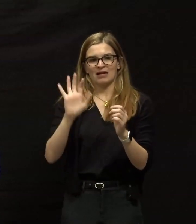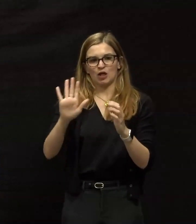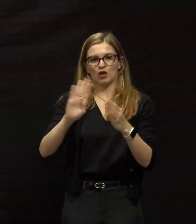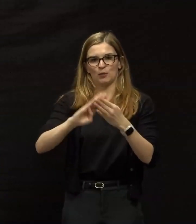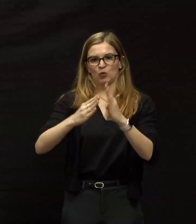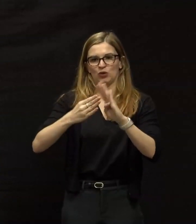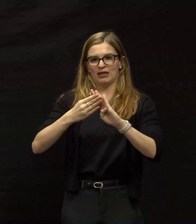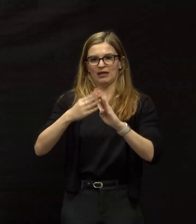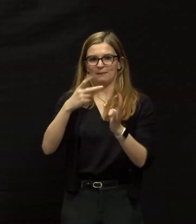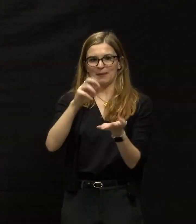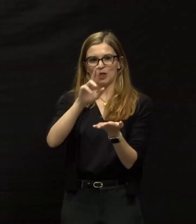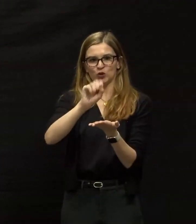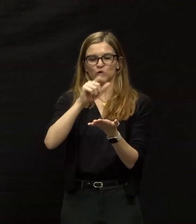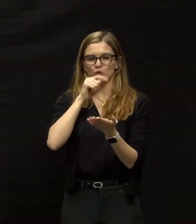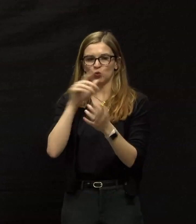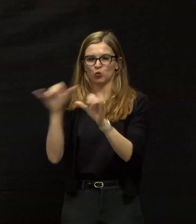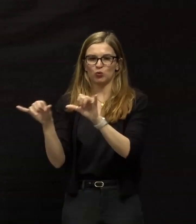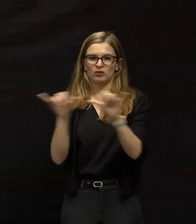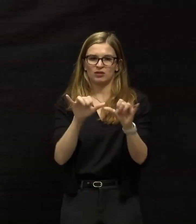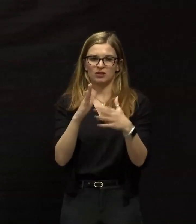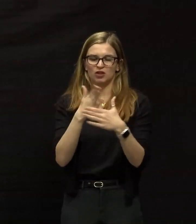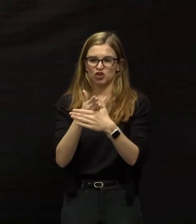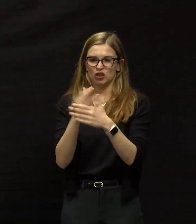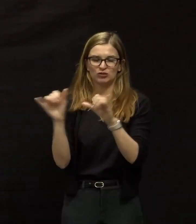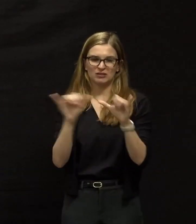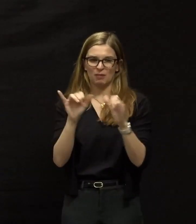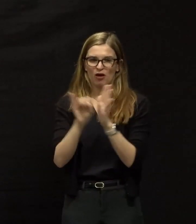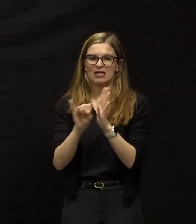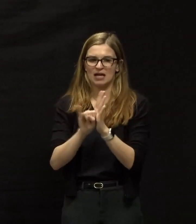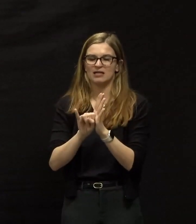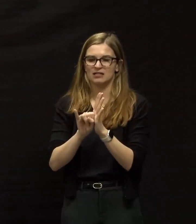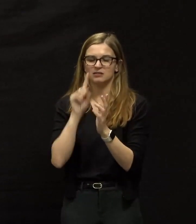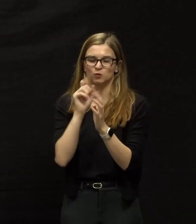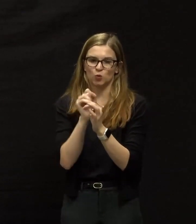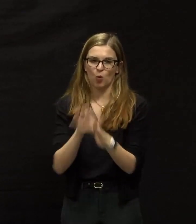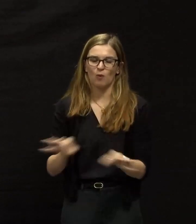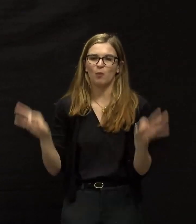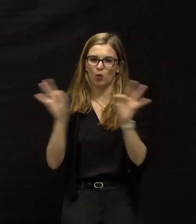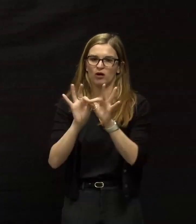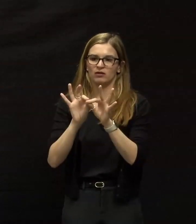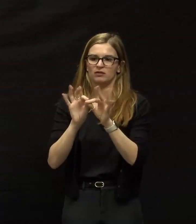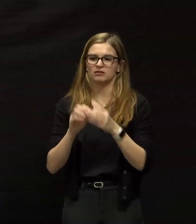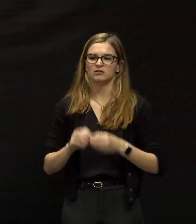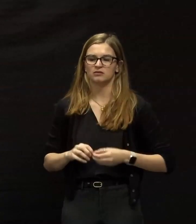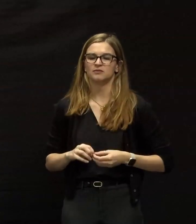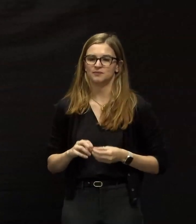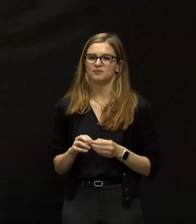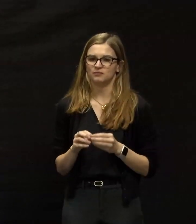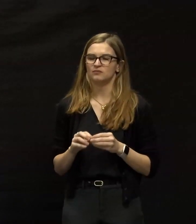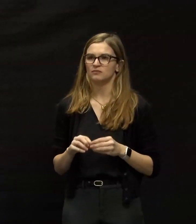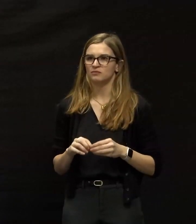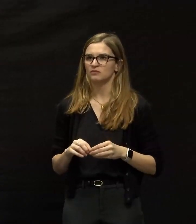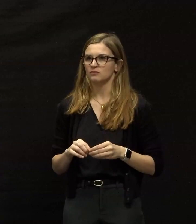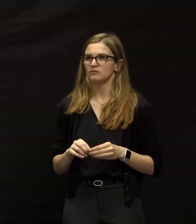So we like to emphasize that people find their community, those who have shared experiences and shared identity.